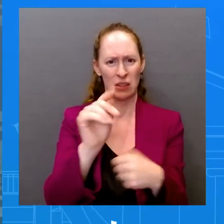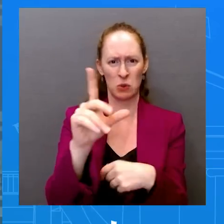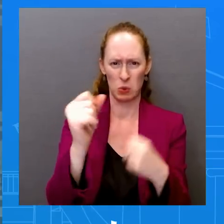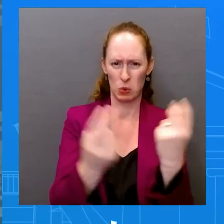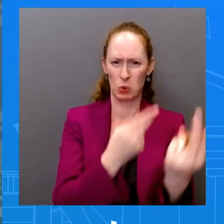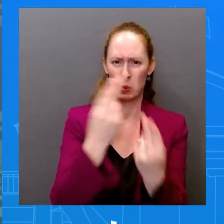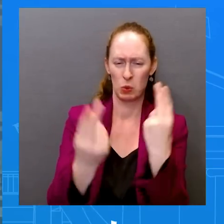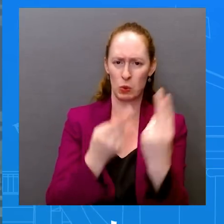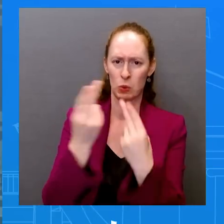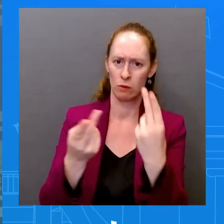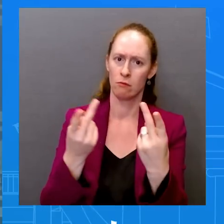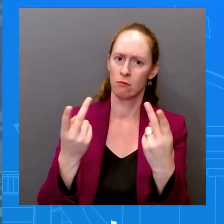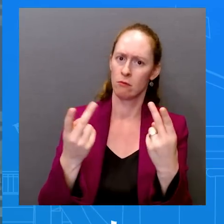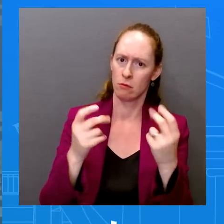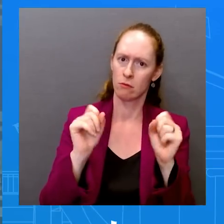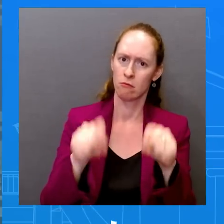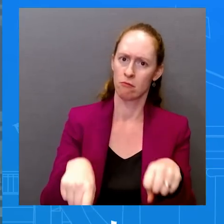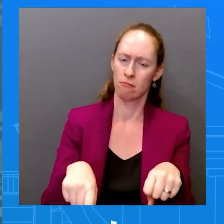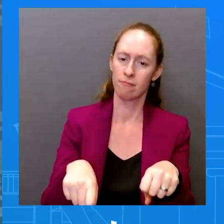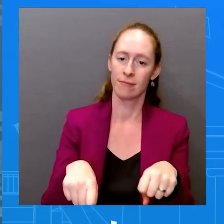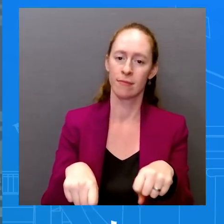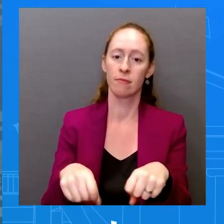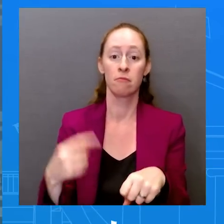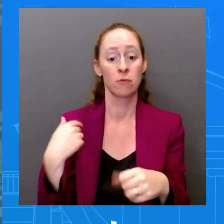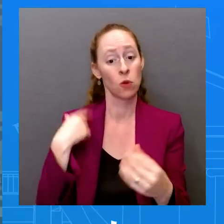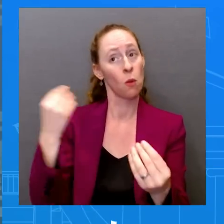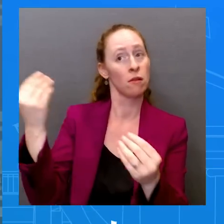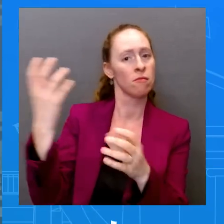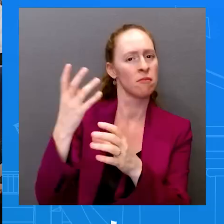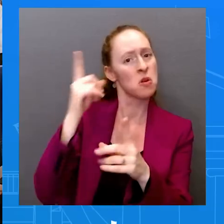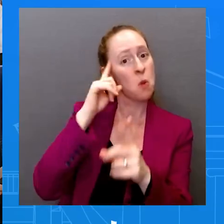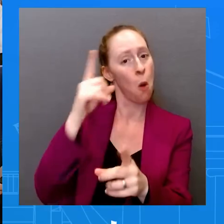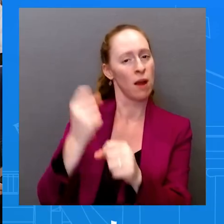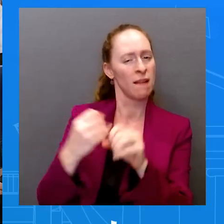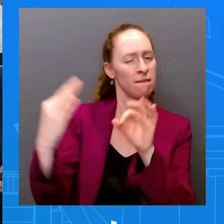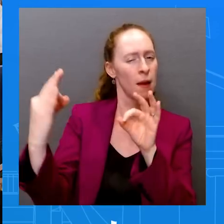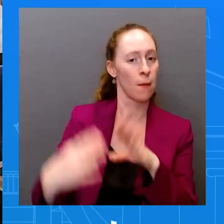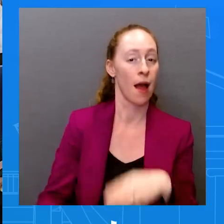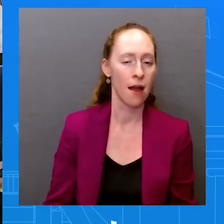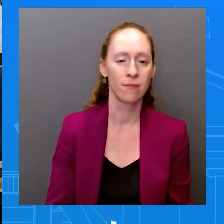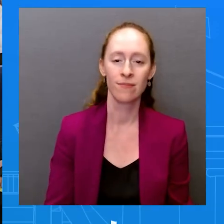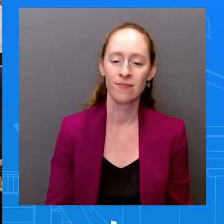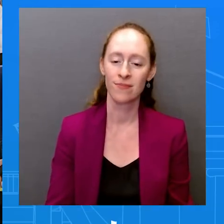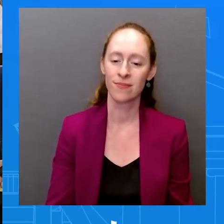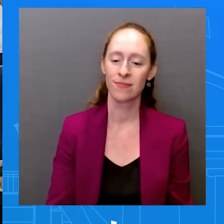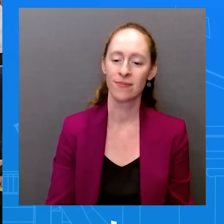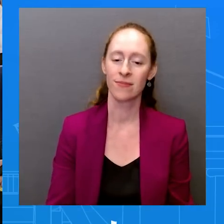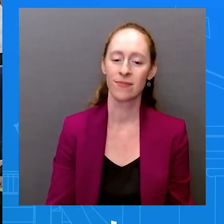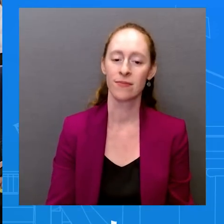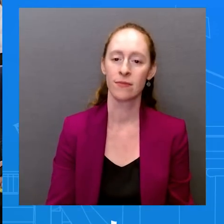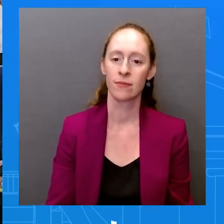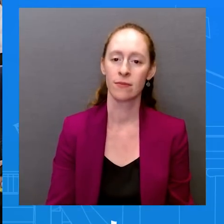any feedback from the tech companies. The Press: When the President conveyed his thoughts to Prime Minister Truss, did she offer any update on the Queen's condition